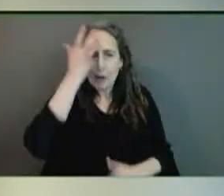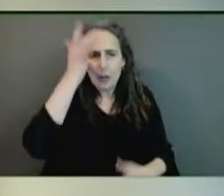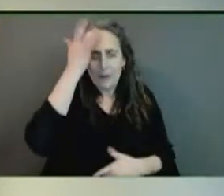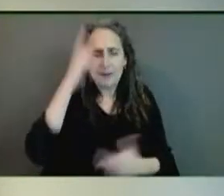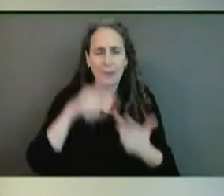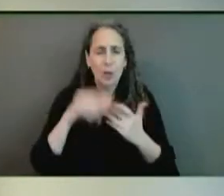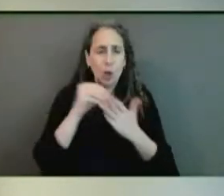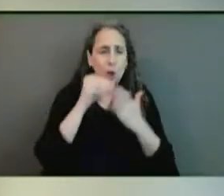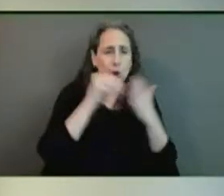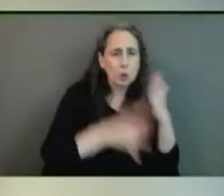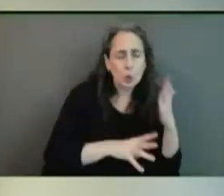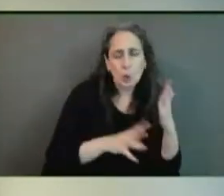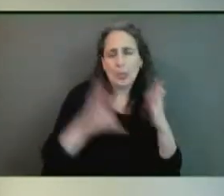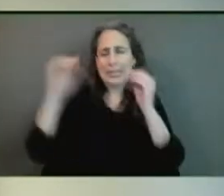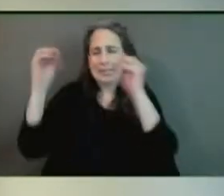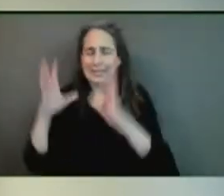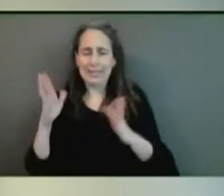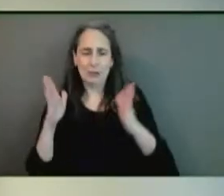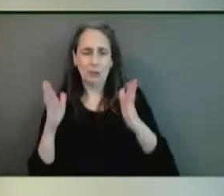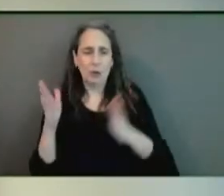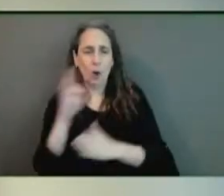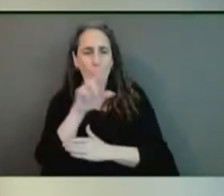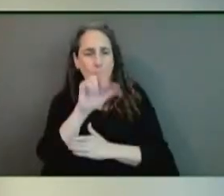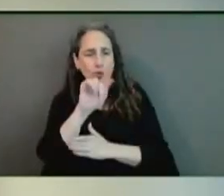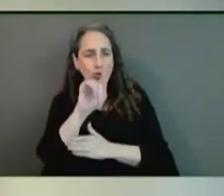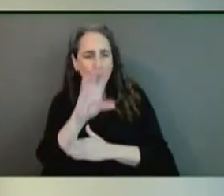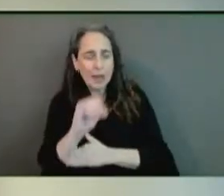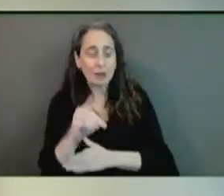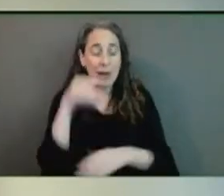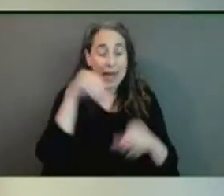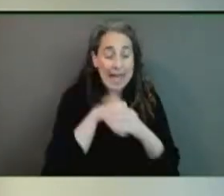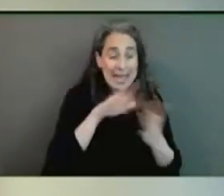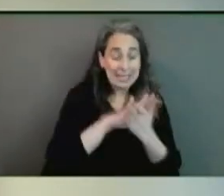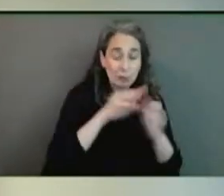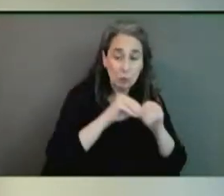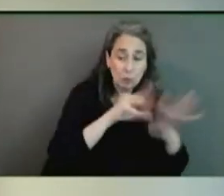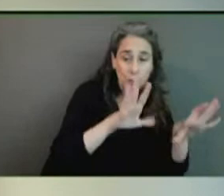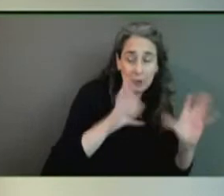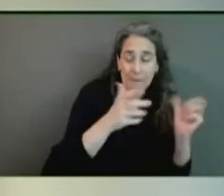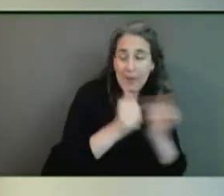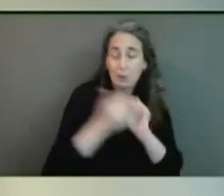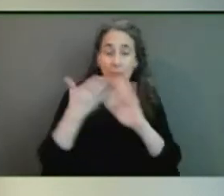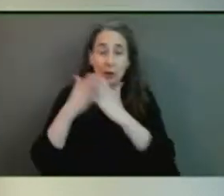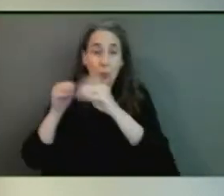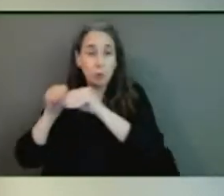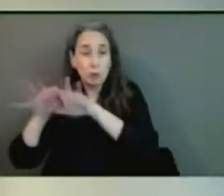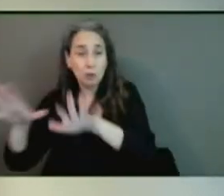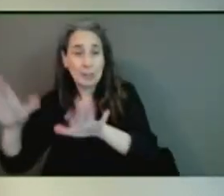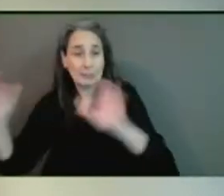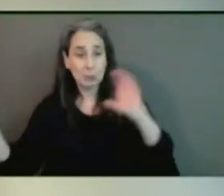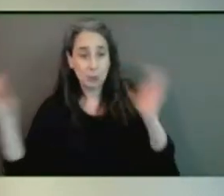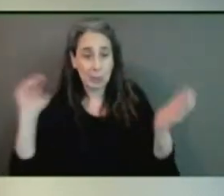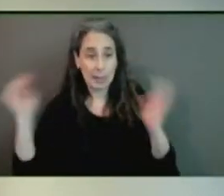absenteeism. We look at severity of illness. We look at student to teacher ratio We look at in